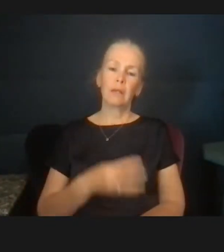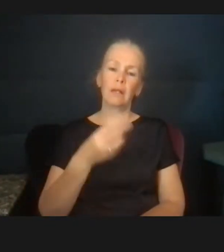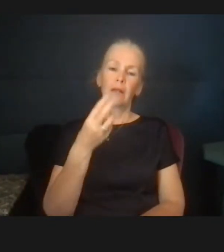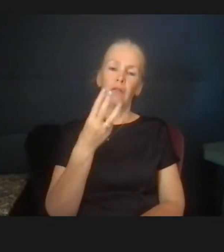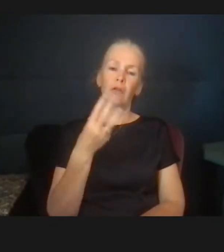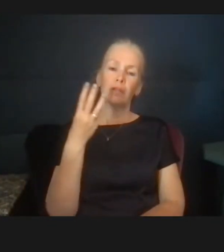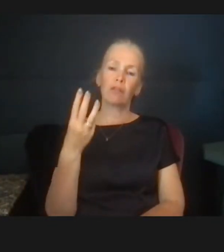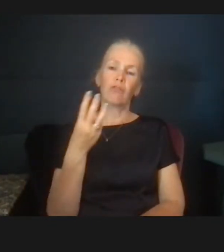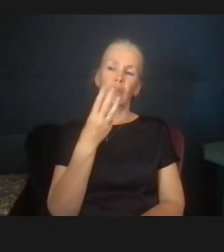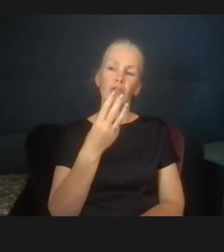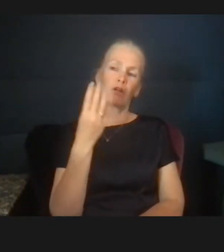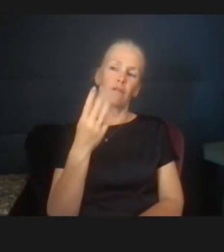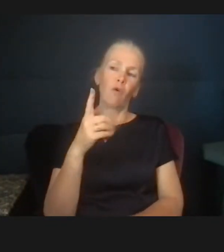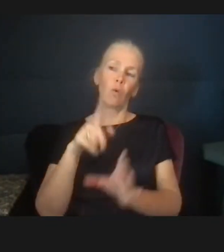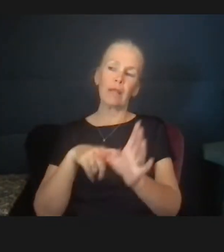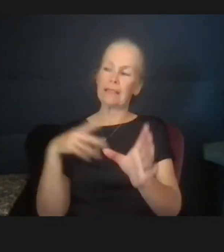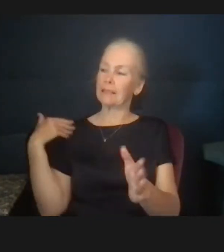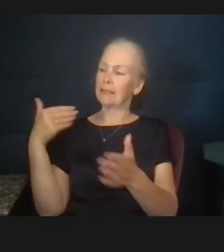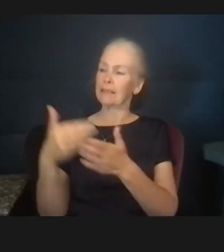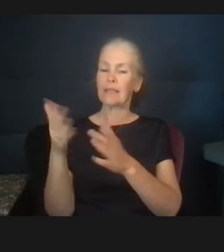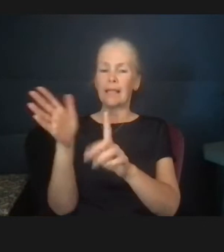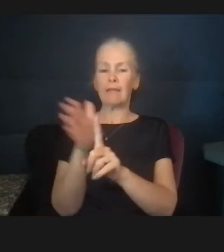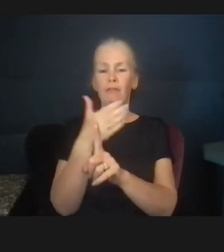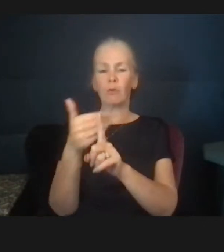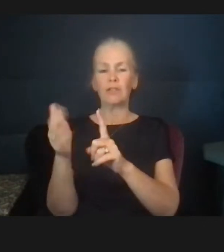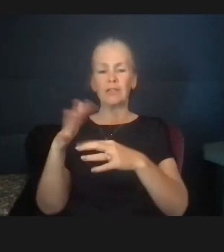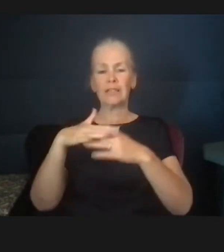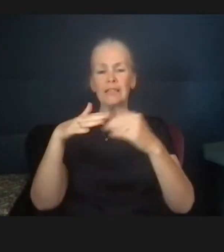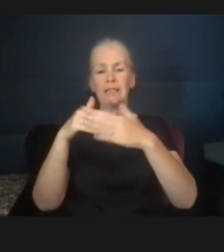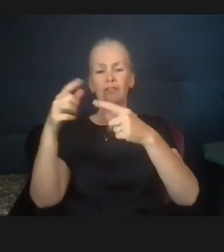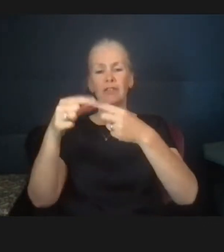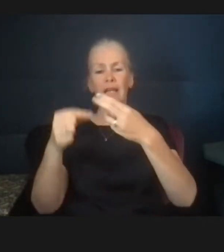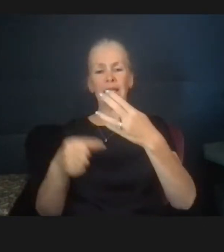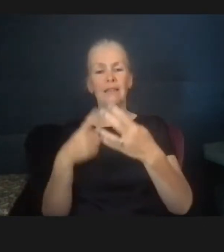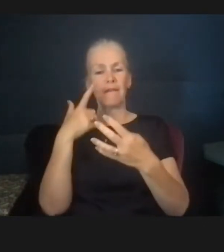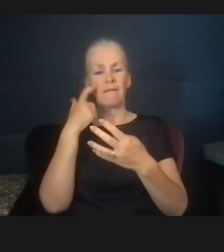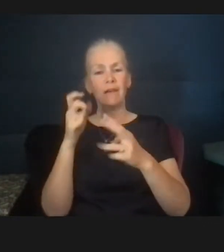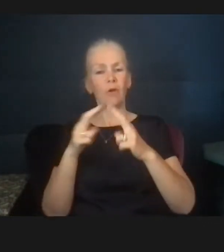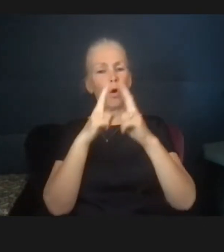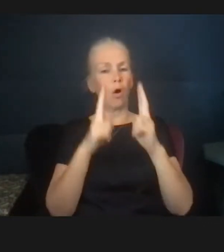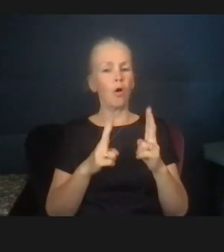years since the influence of intersectionality has found a home within almost like every sector.